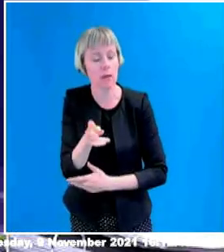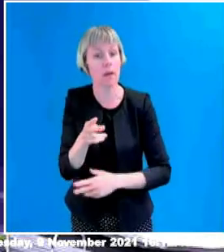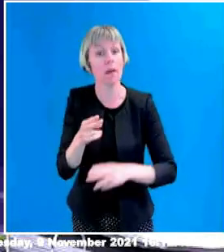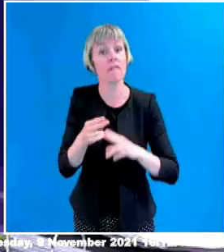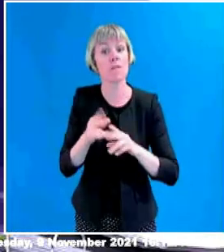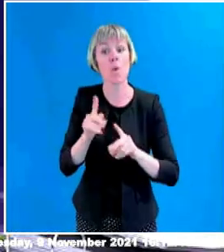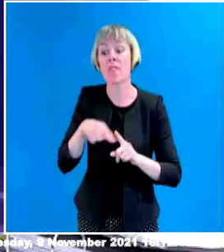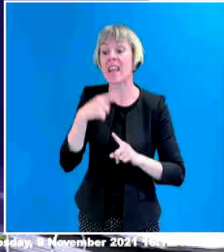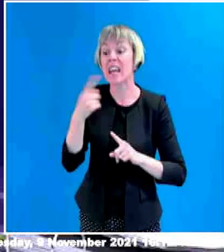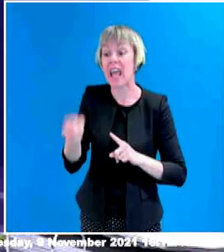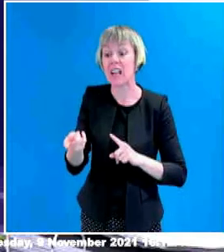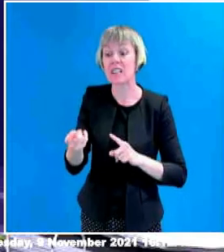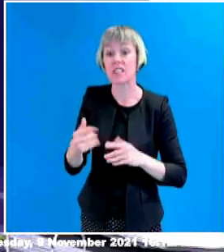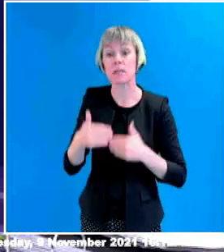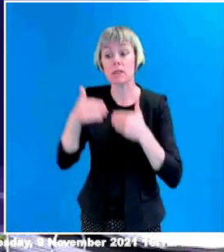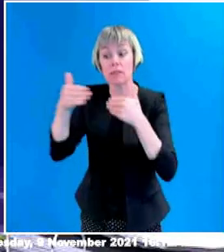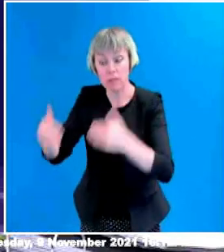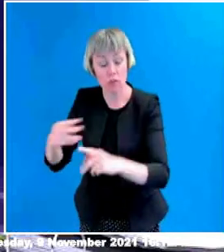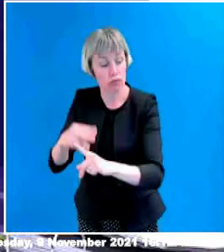progress on a matter like that?